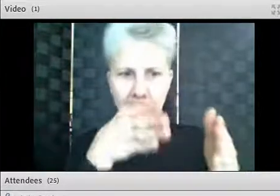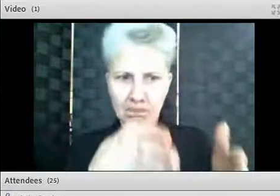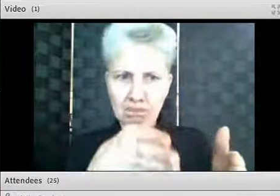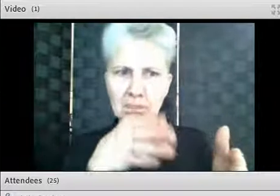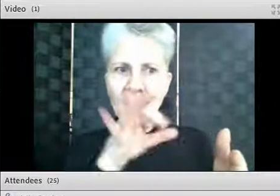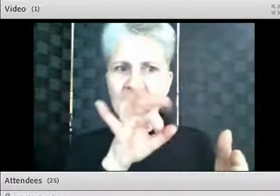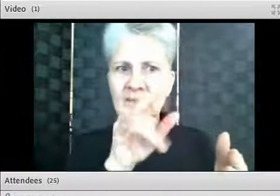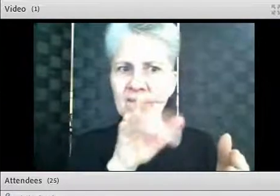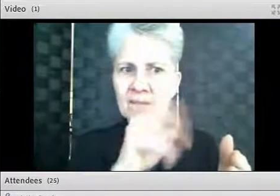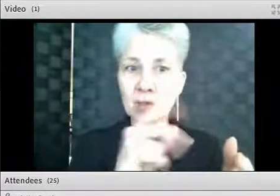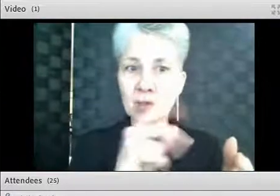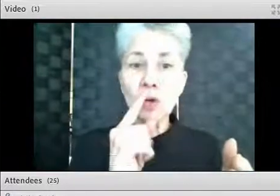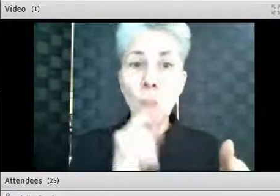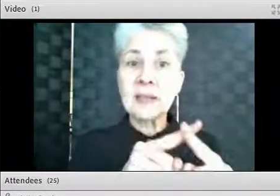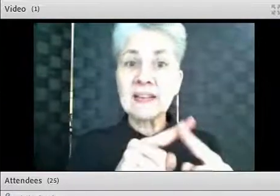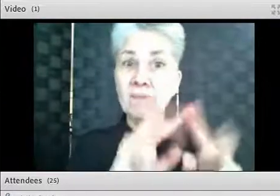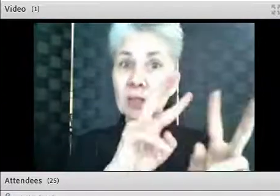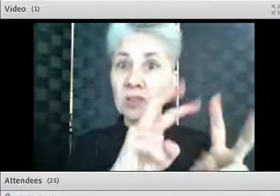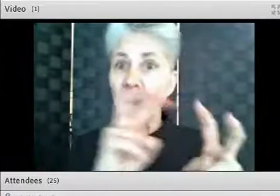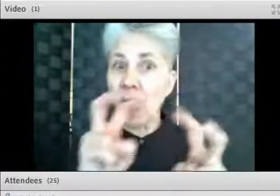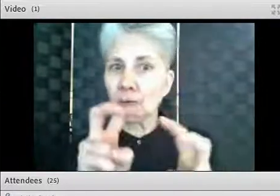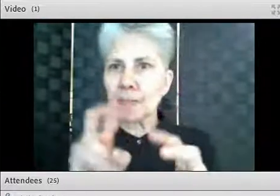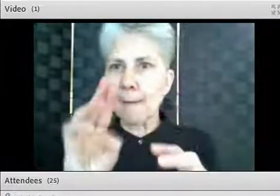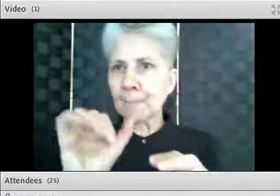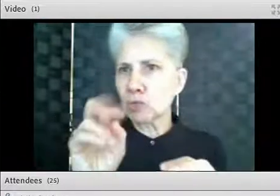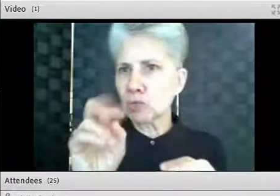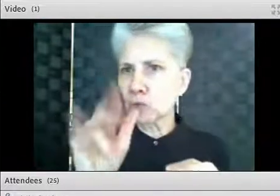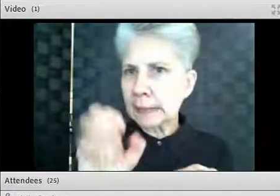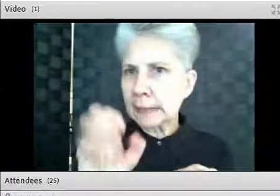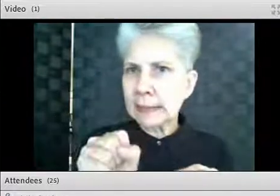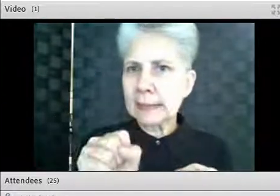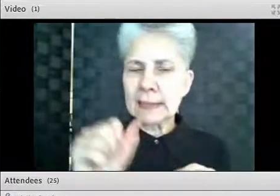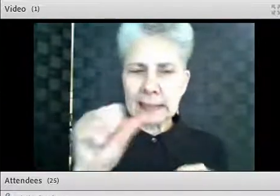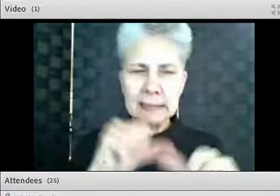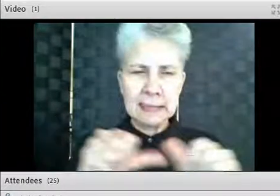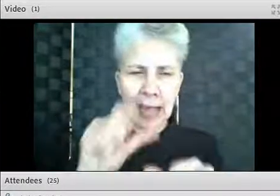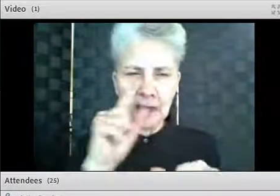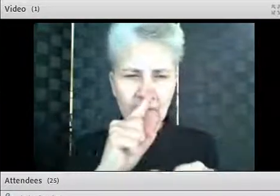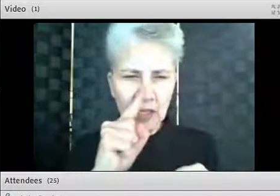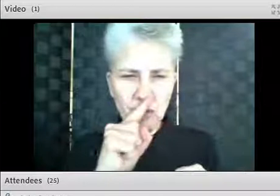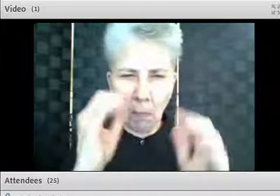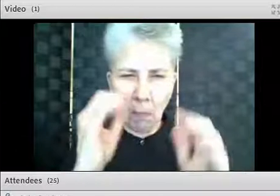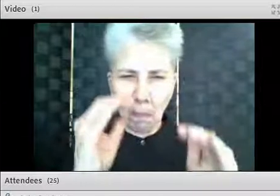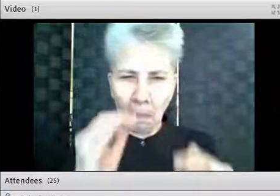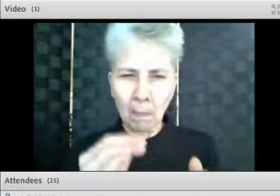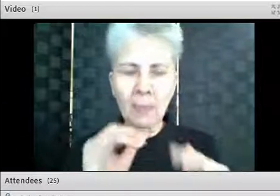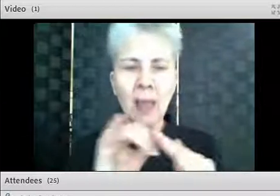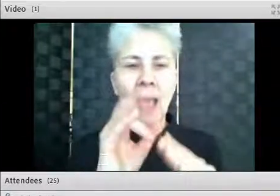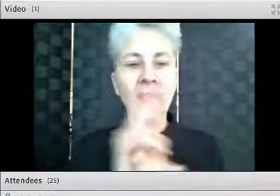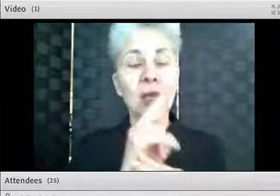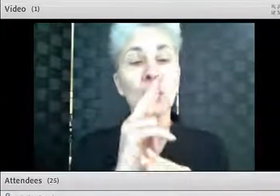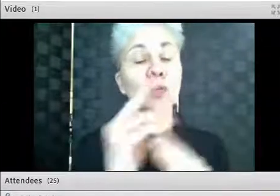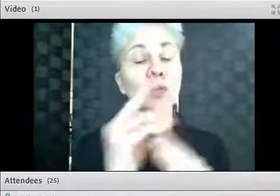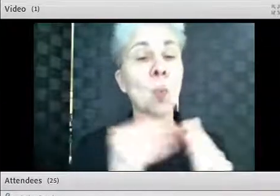genres, for example, so mystery, science fiction, et cetera, and then just kind of use a way to then organize